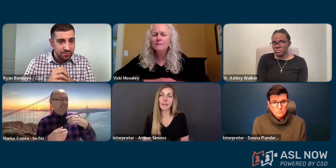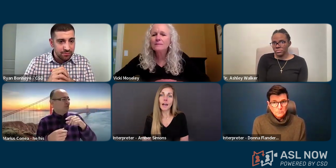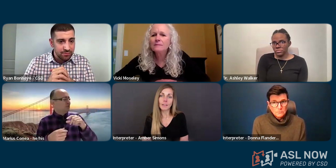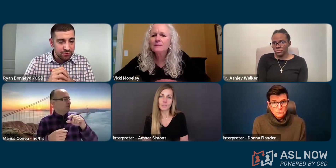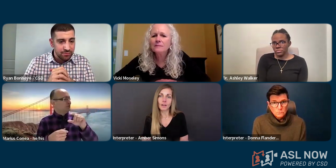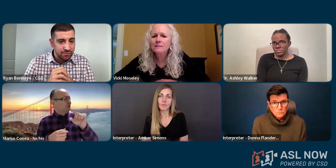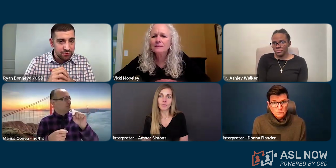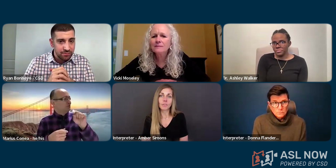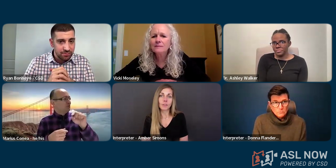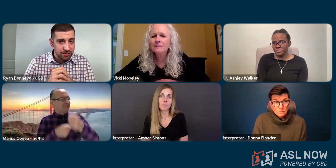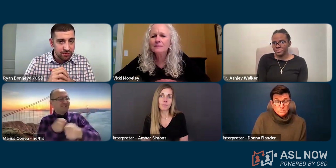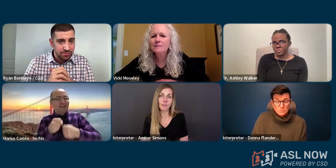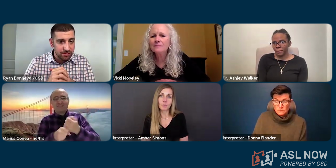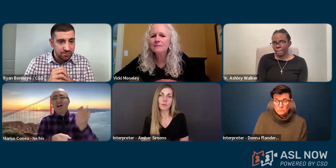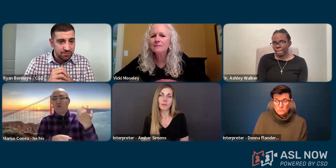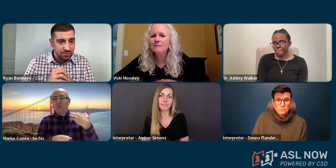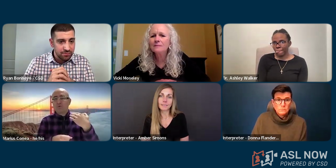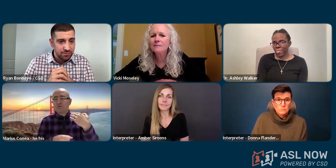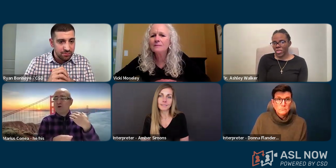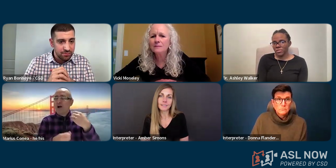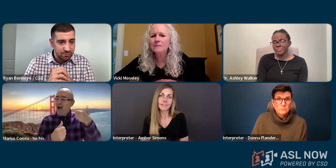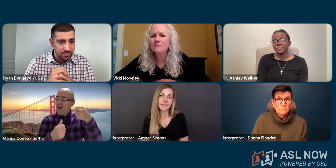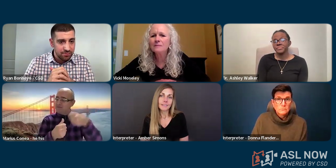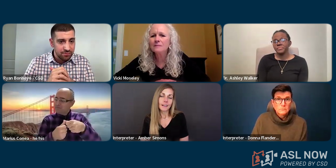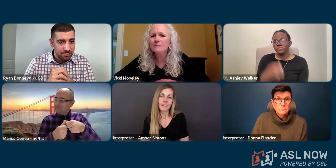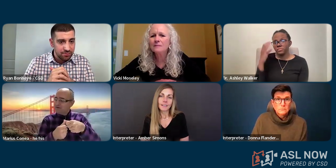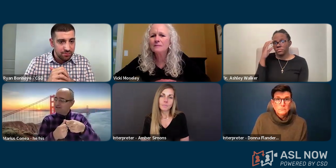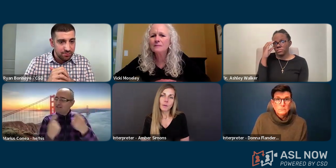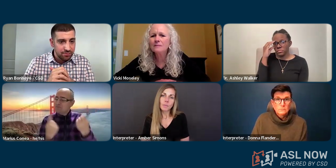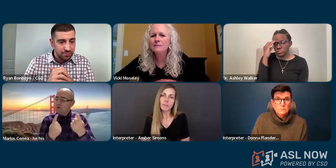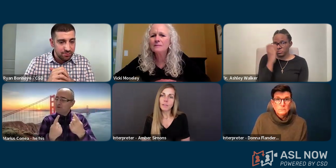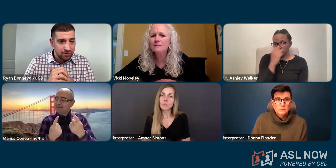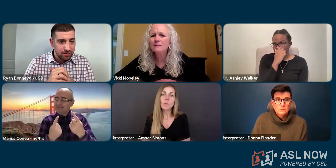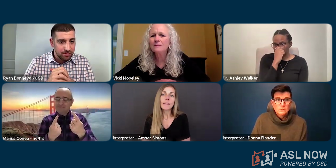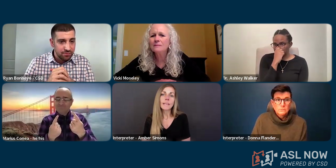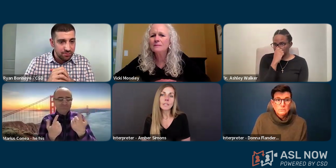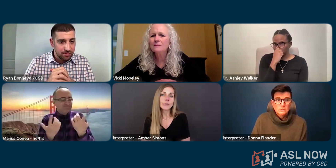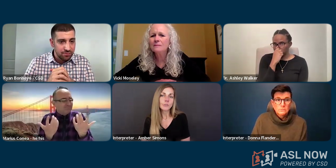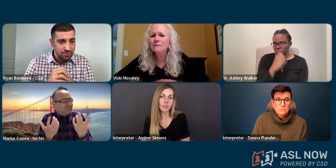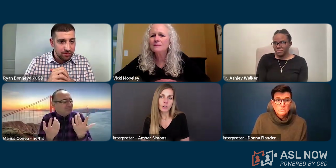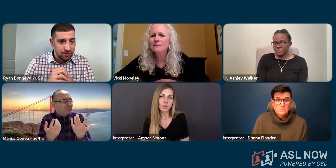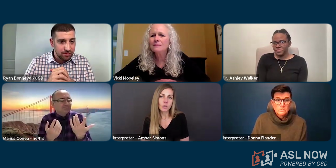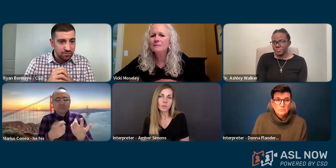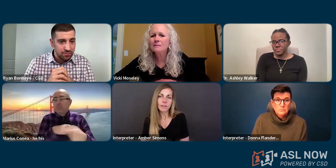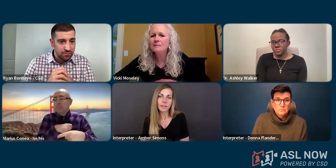Yeah, I do have some experience, probably like 20 years ago.